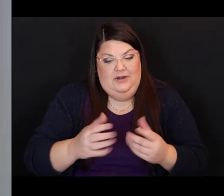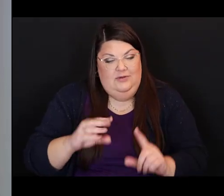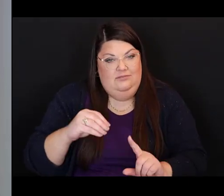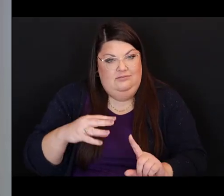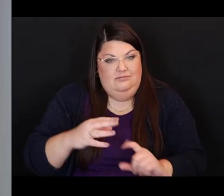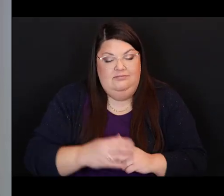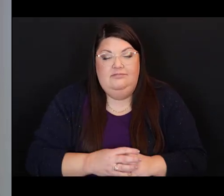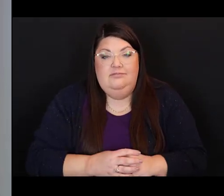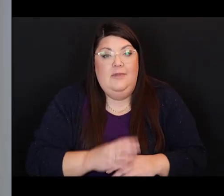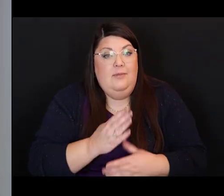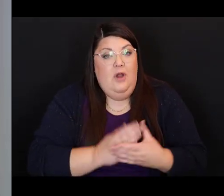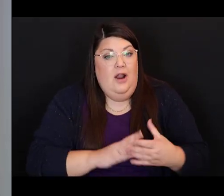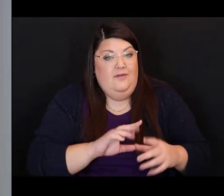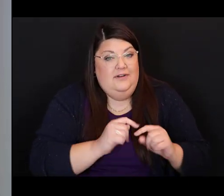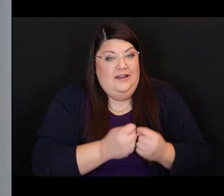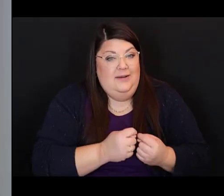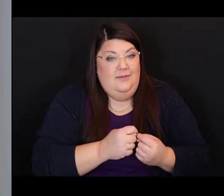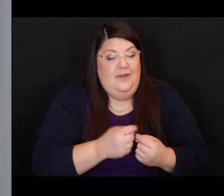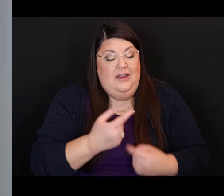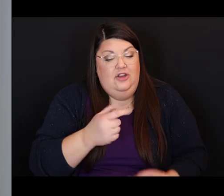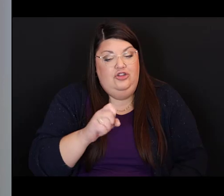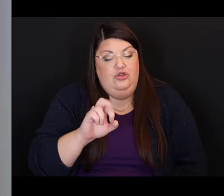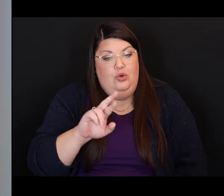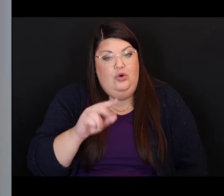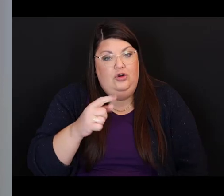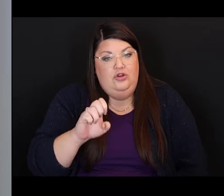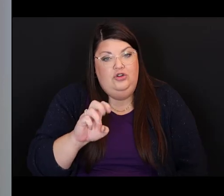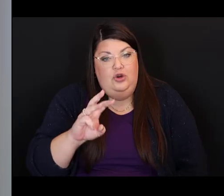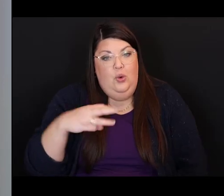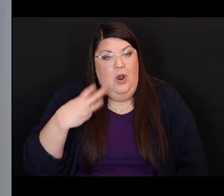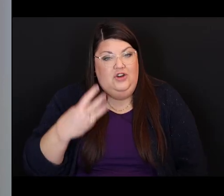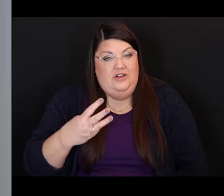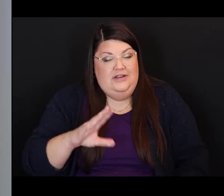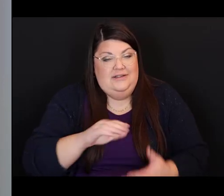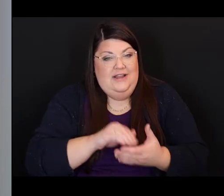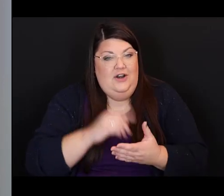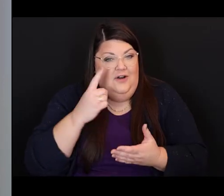I'm part of the team at the George Washington University Center for Rehabilitation Counseling